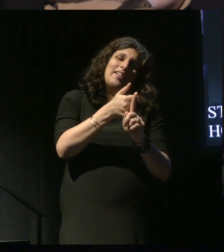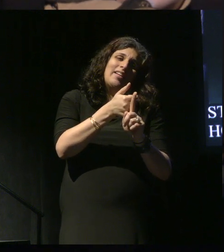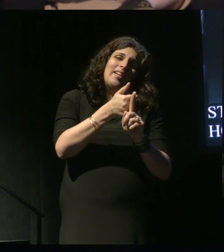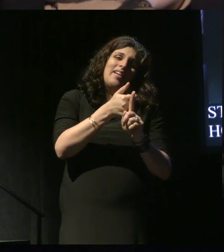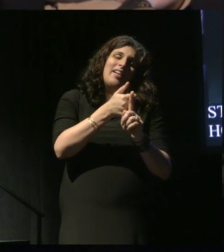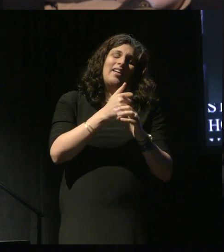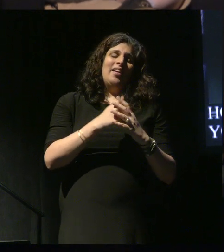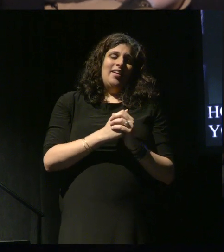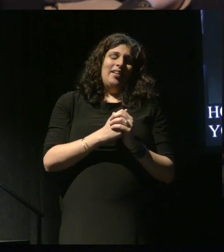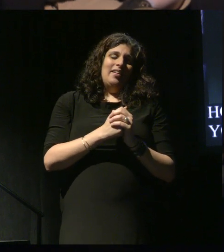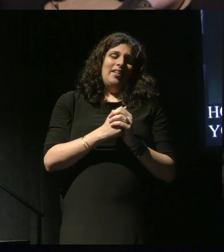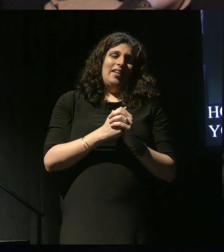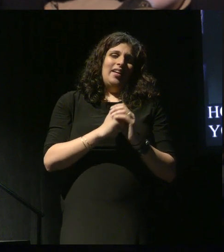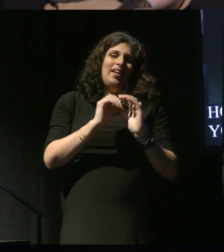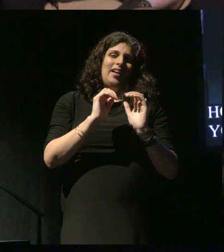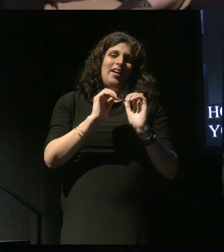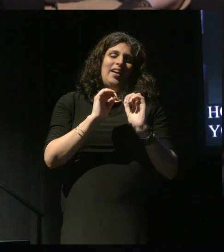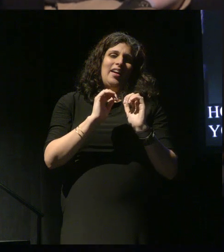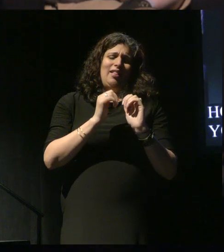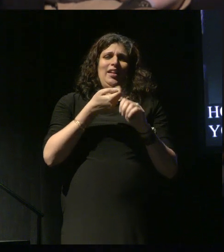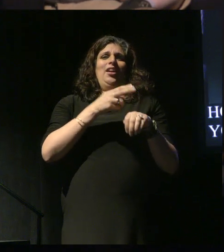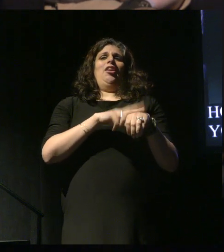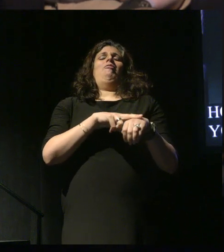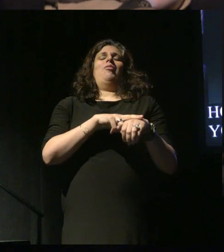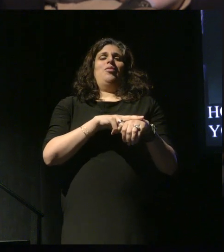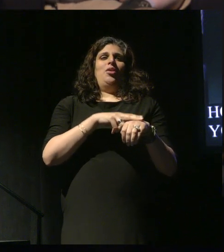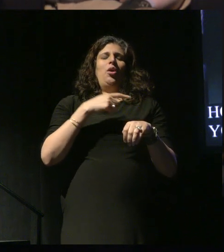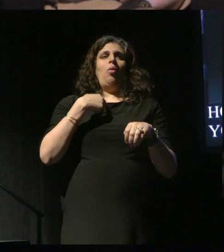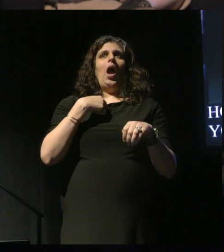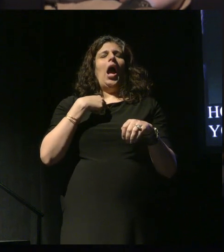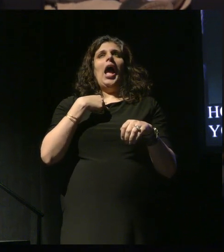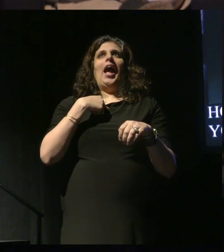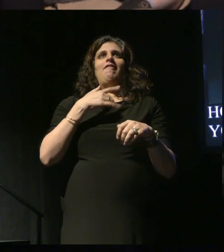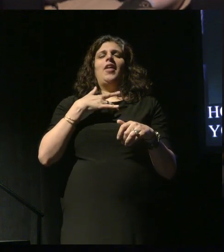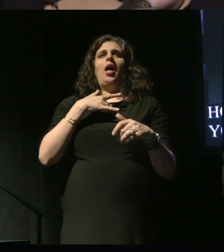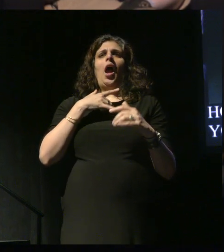you know of course, you know like I so identify with your experience.